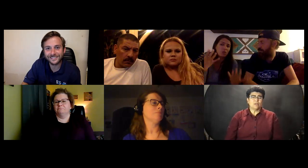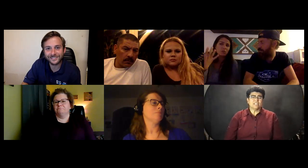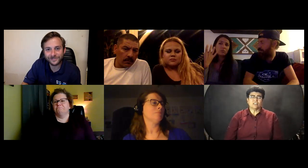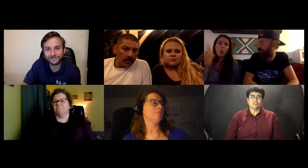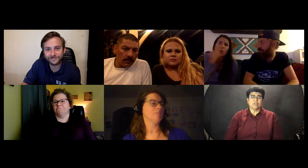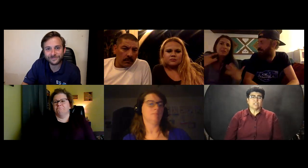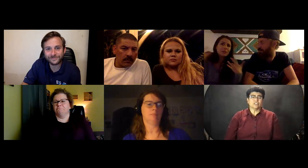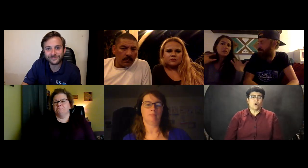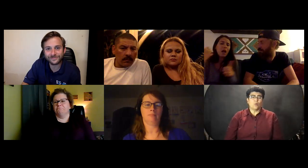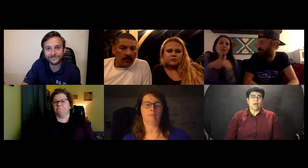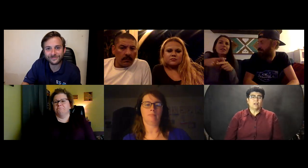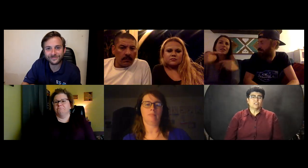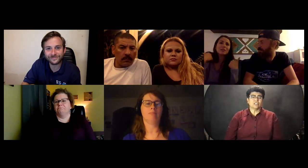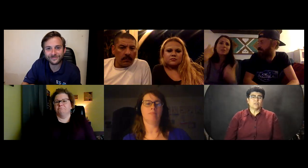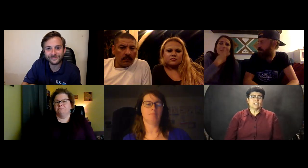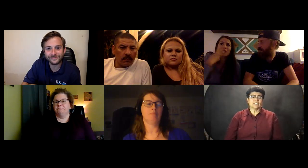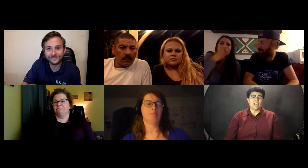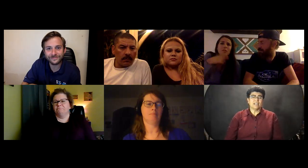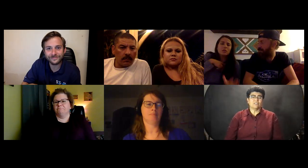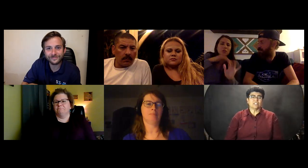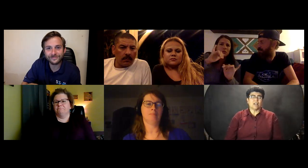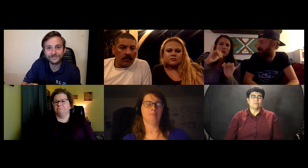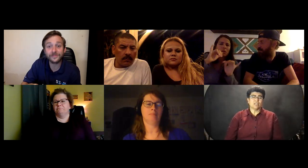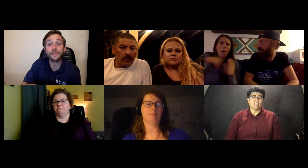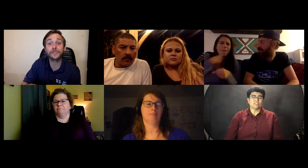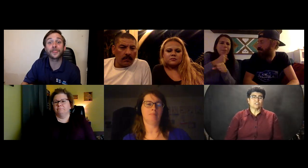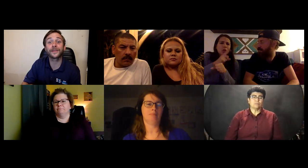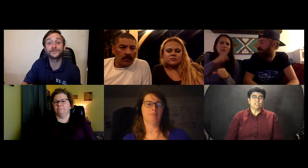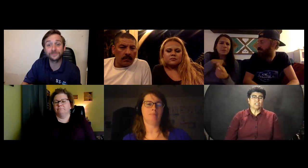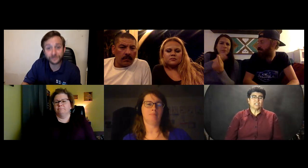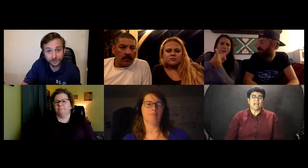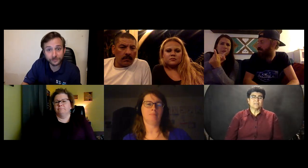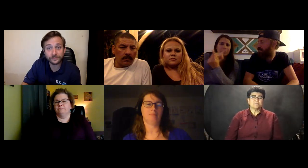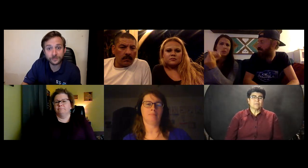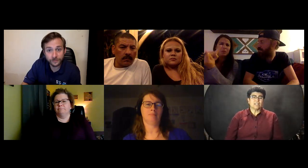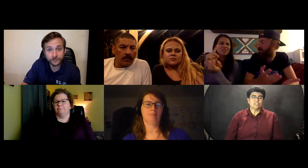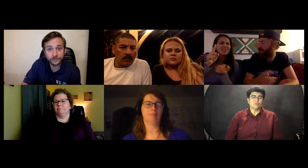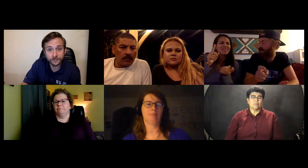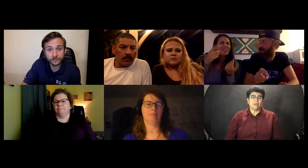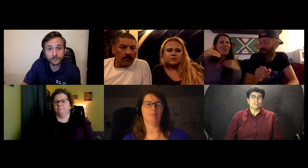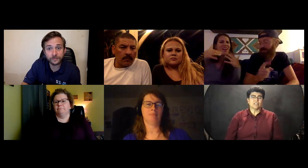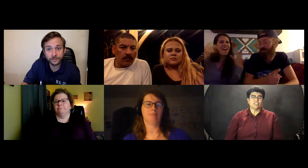see her doing so well she's always excited every time she has her speech class